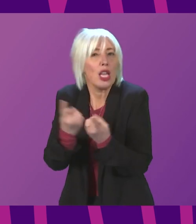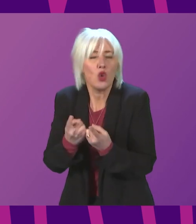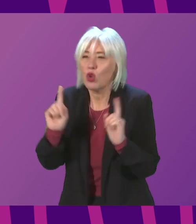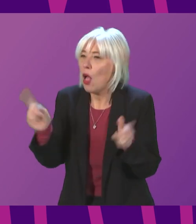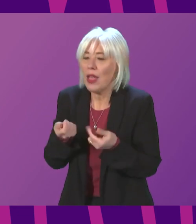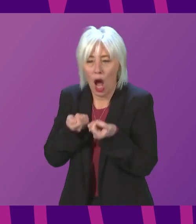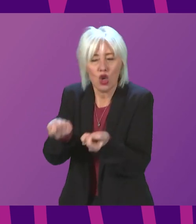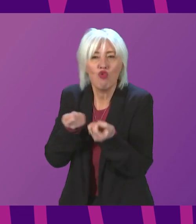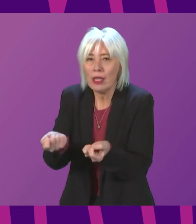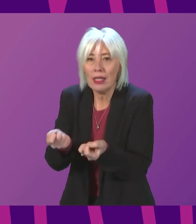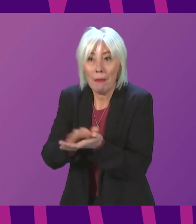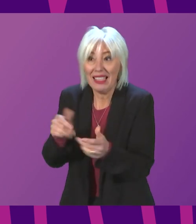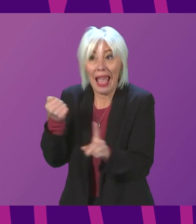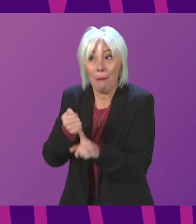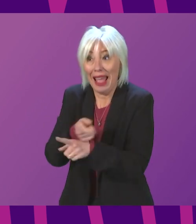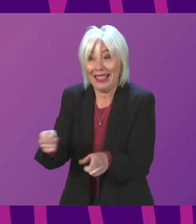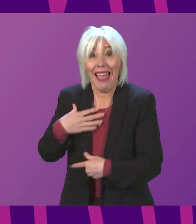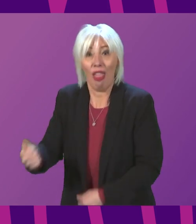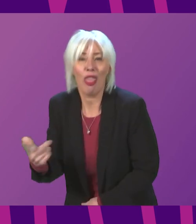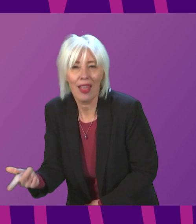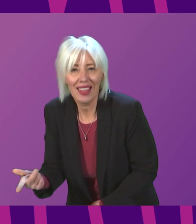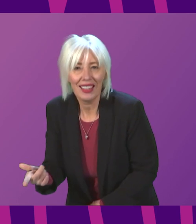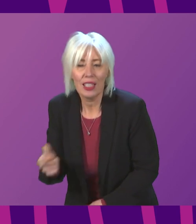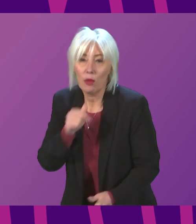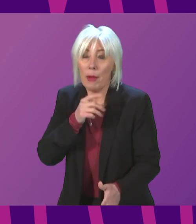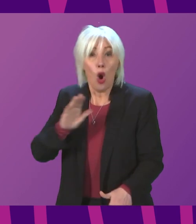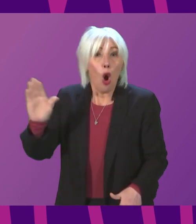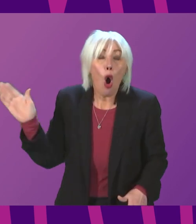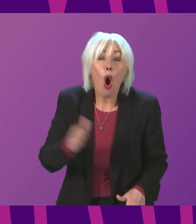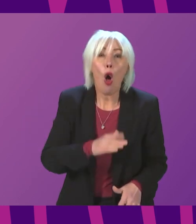on people’s health. Even if not all the people who are in hospital are there because